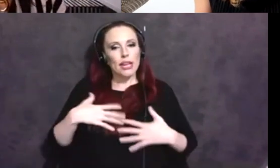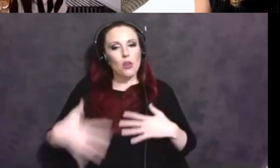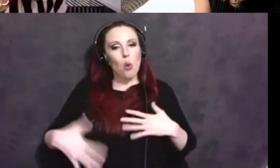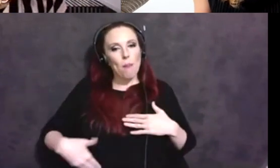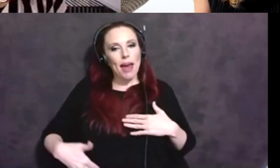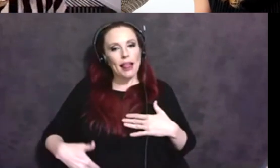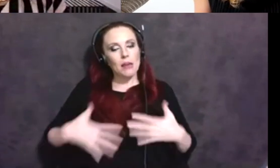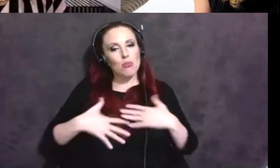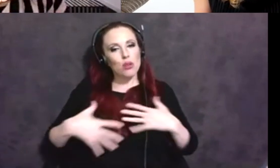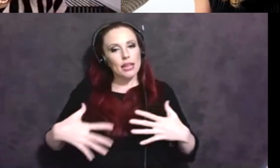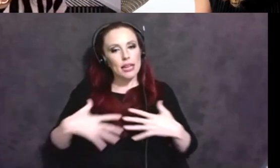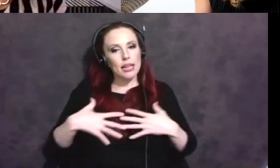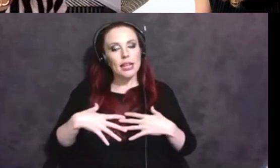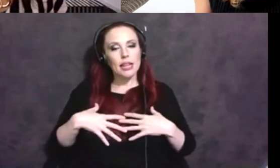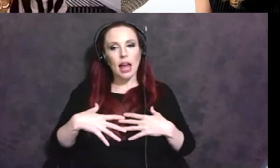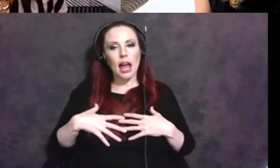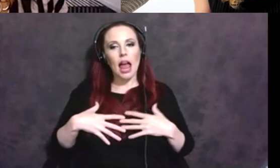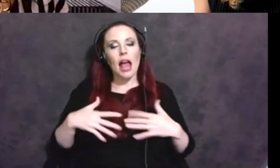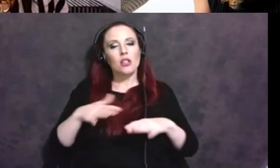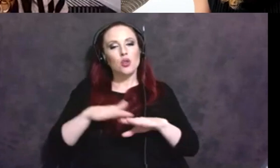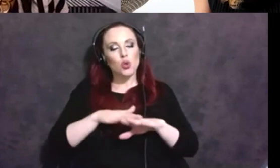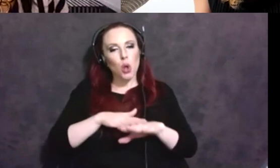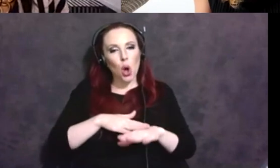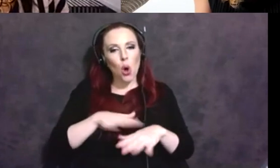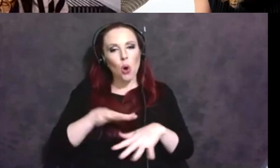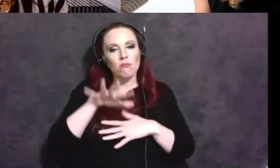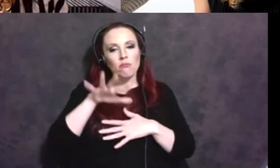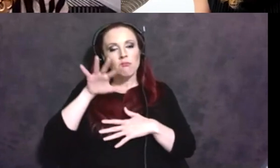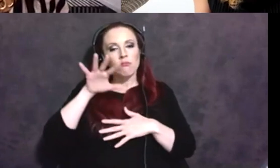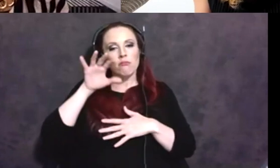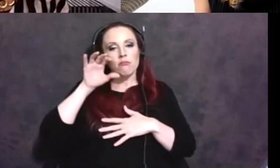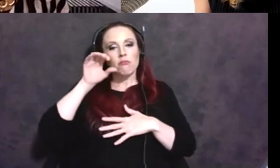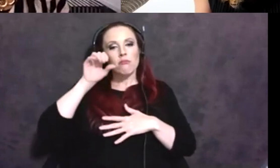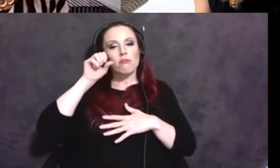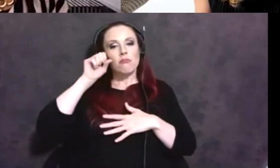it can tremendously alter our experience. In particular what I am talking about is focusing